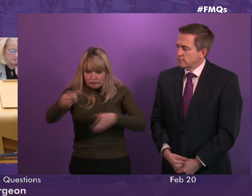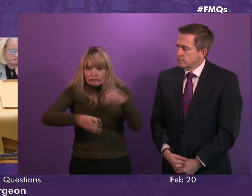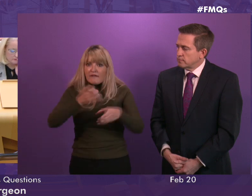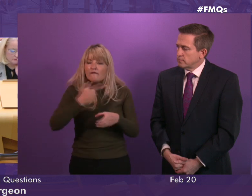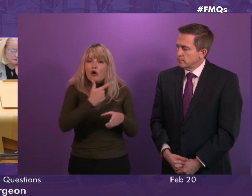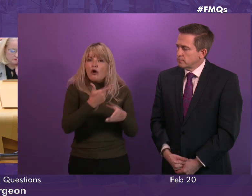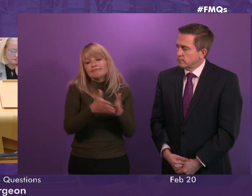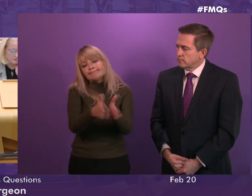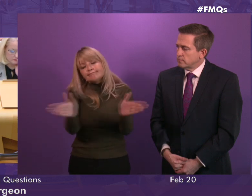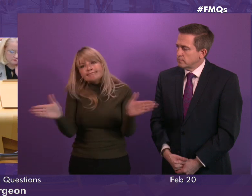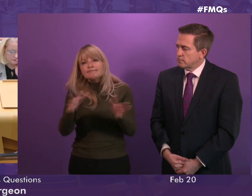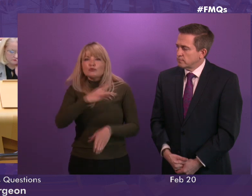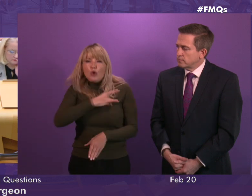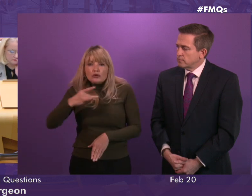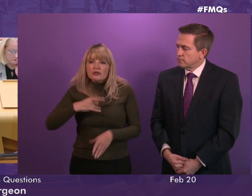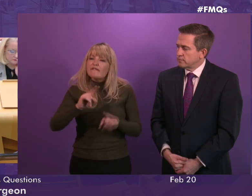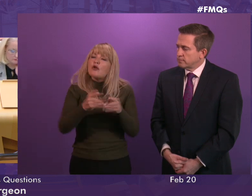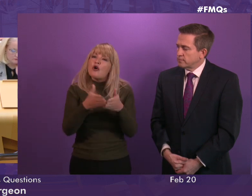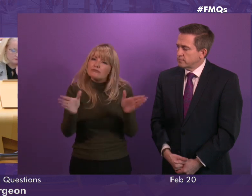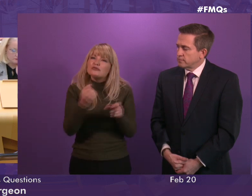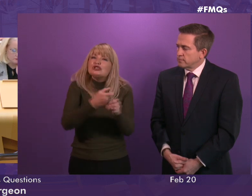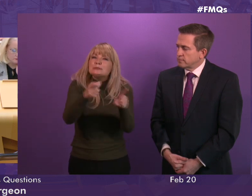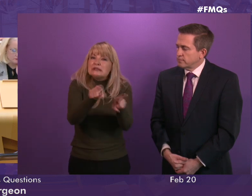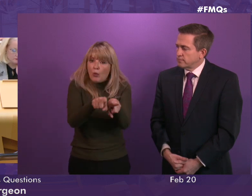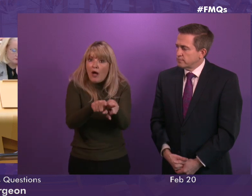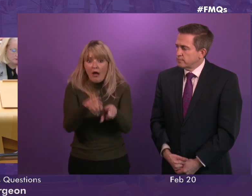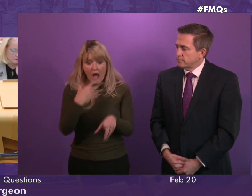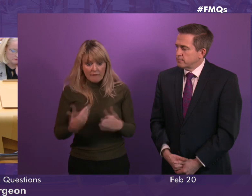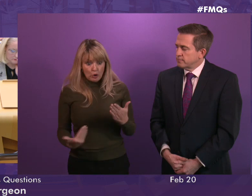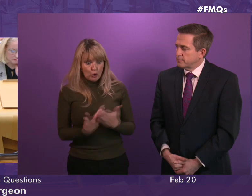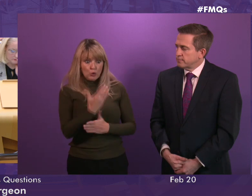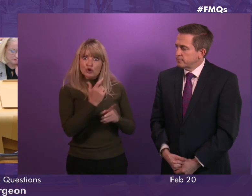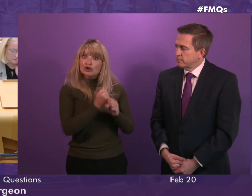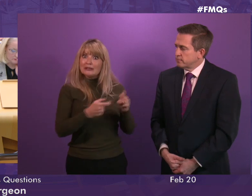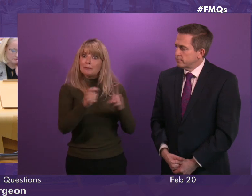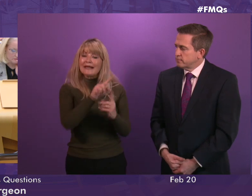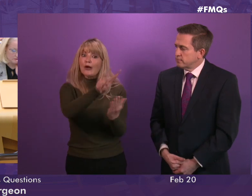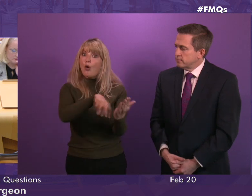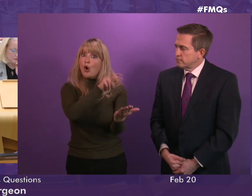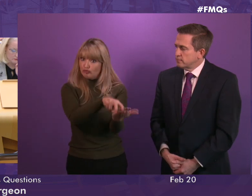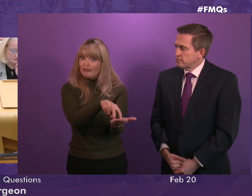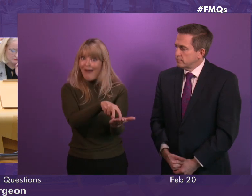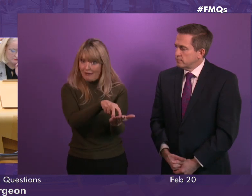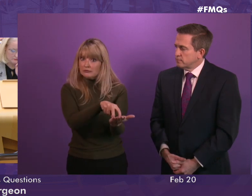in general. For general practice, in particular, we have a new GP contract in place that was